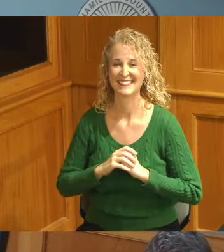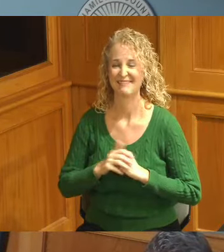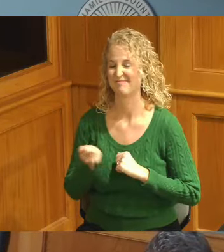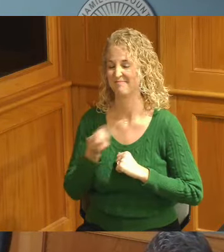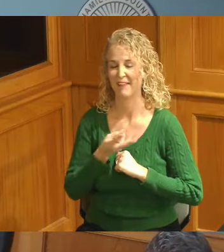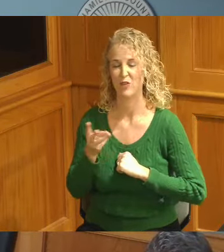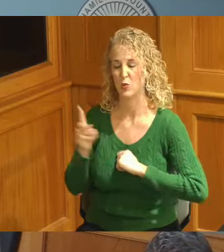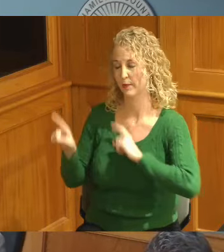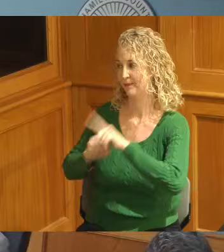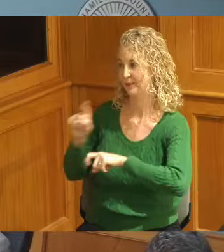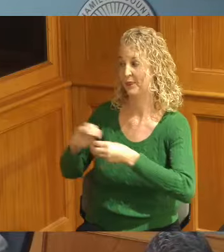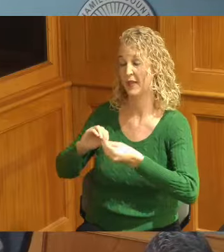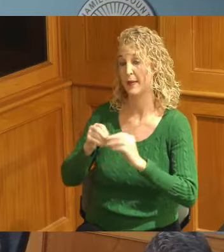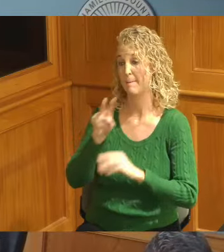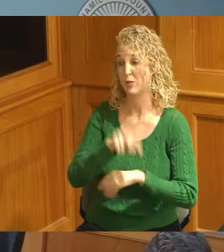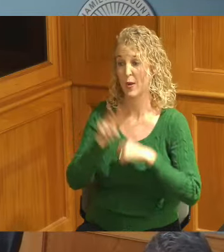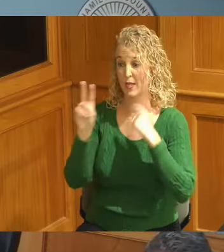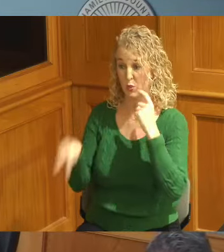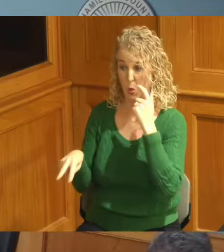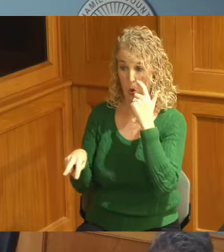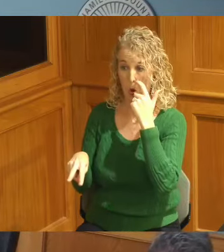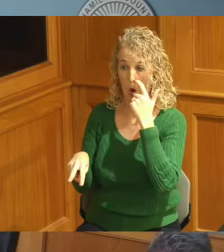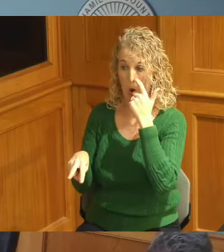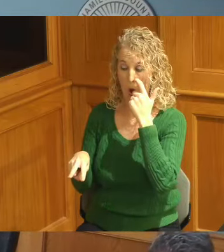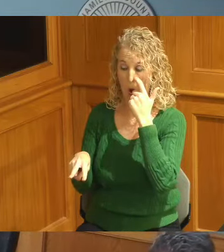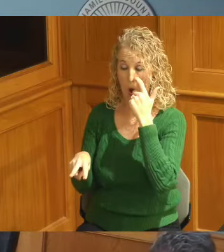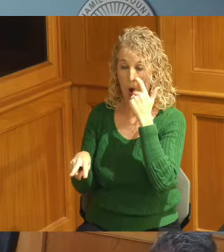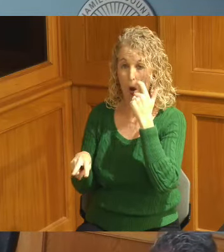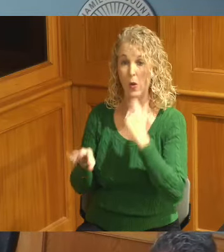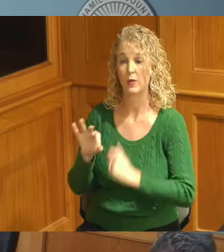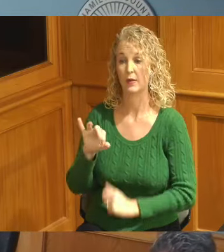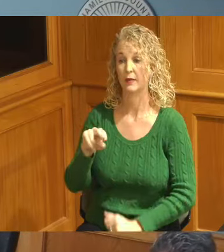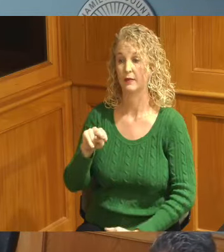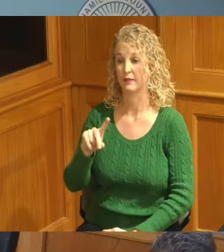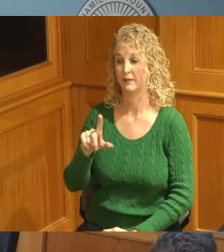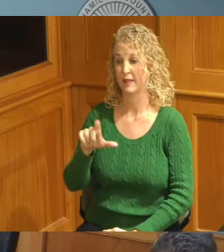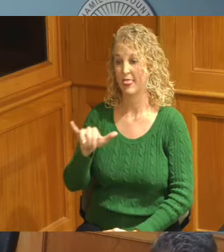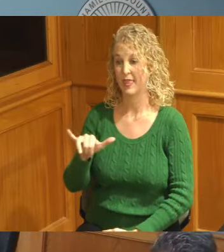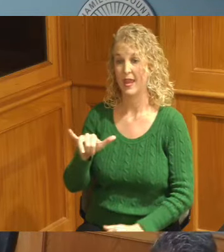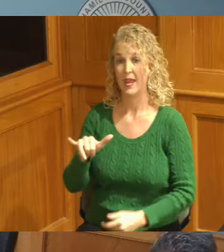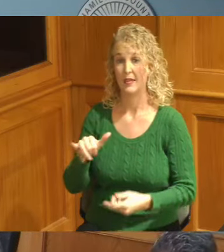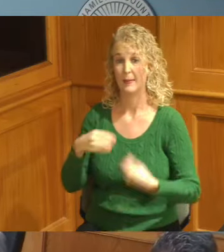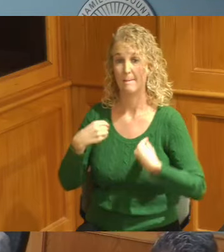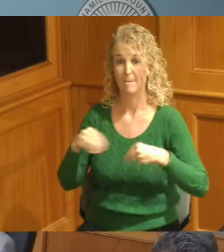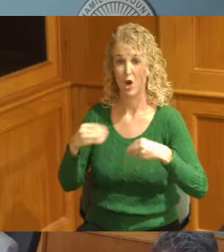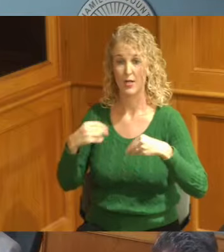of things. Item 22, which is the Finley Market garage. you know, when we built this garage,